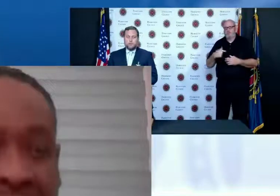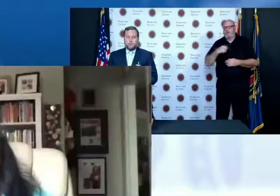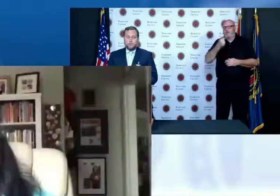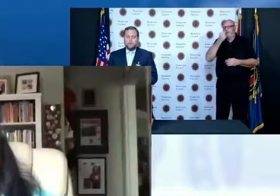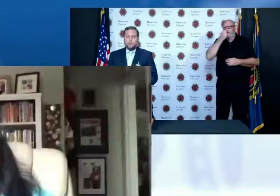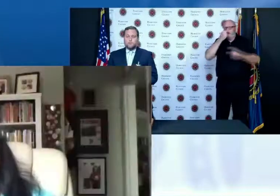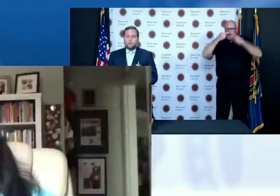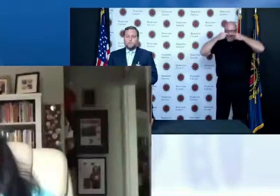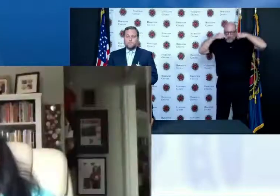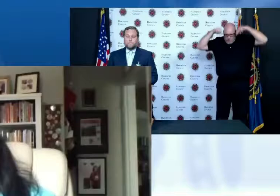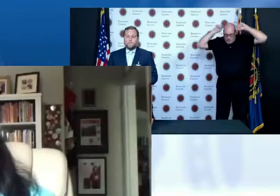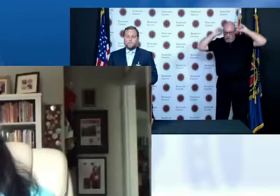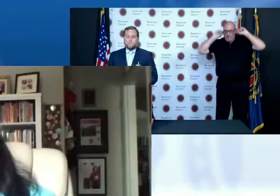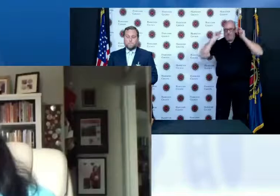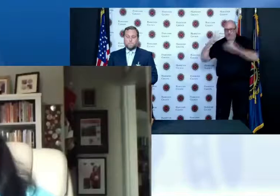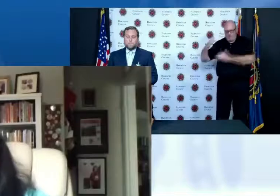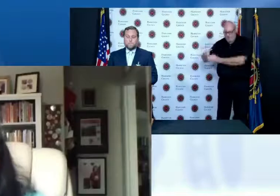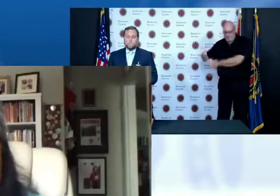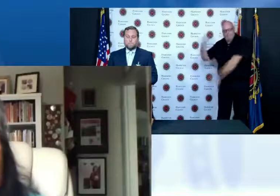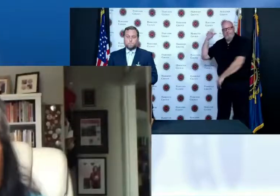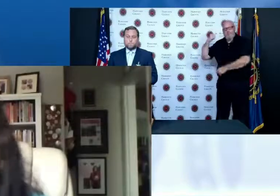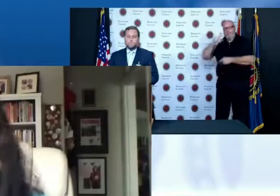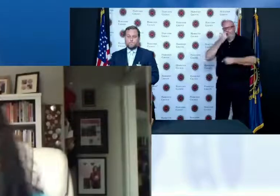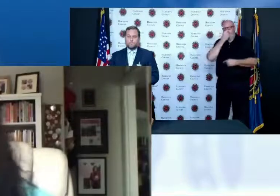six or seven liters of oxygen and when did you get vaccinated